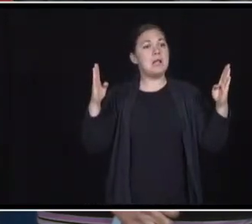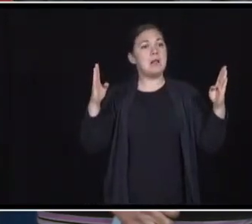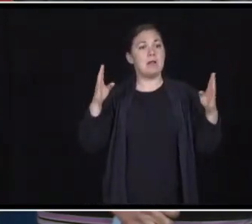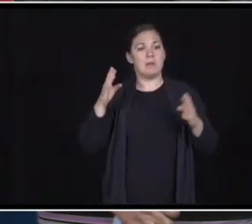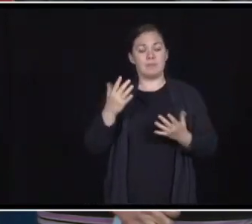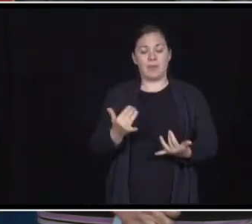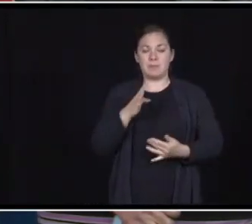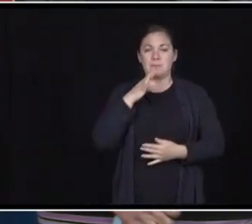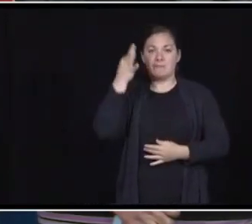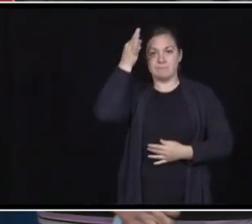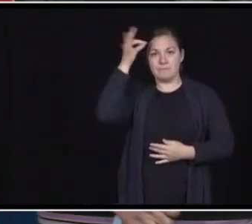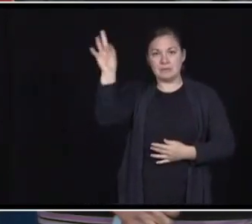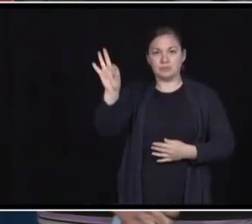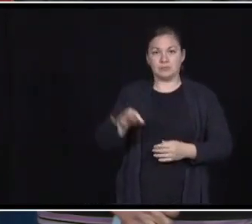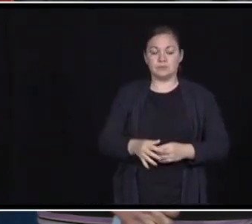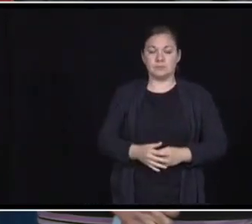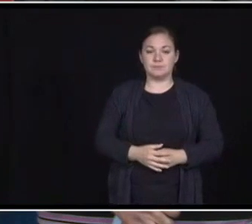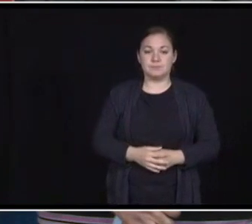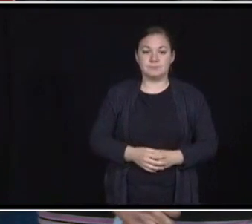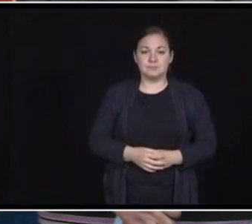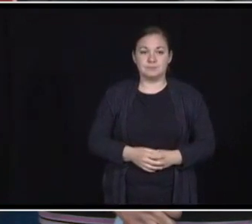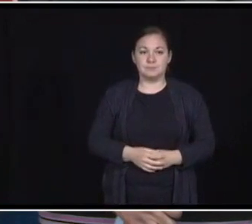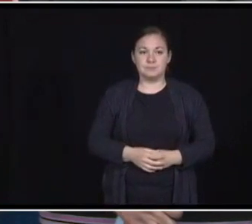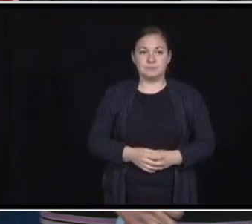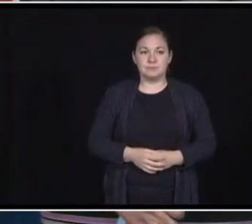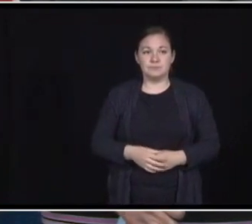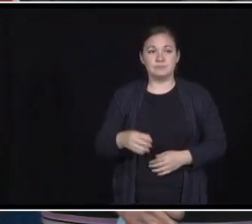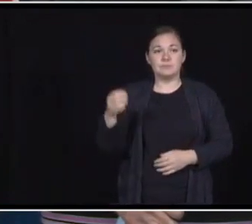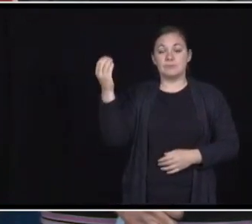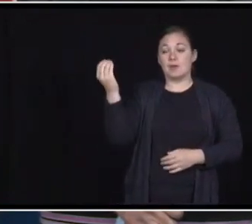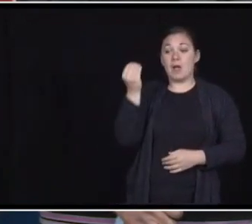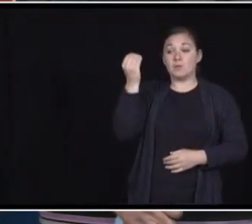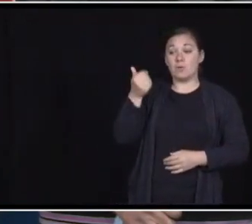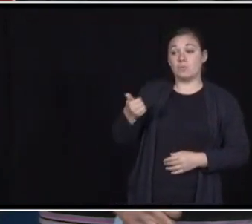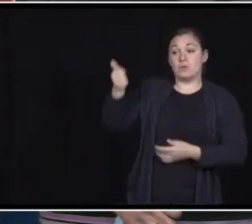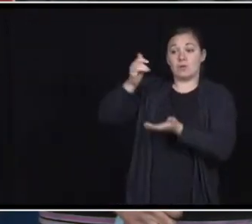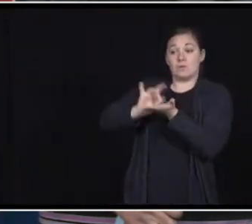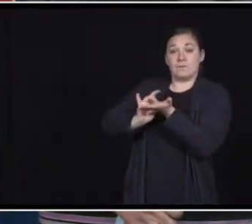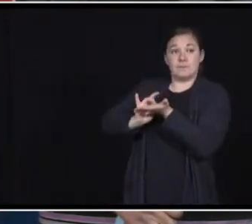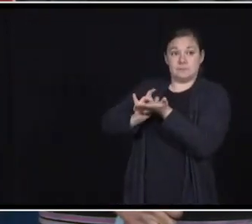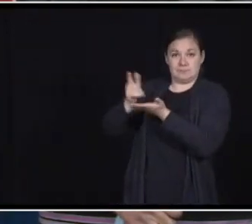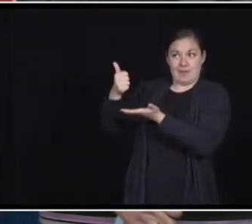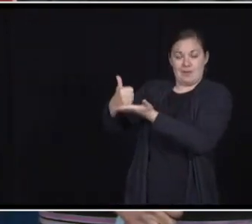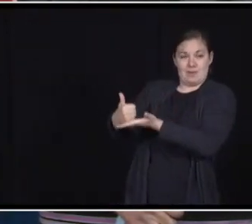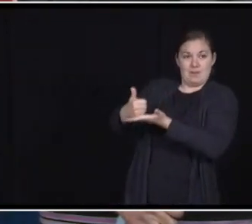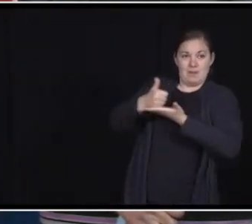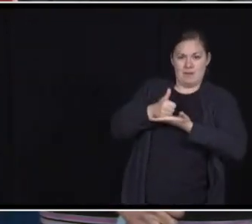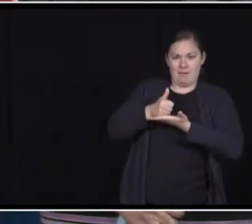within our community came into our schools. That is why we are doing more to reduce the risk,